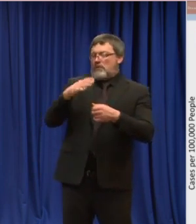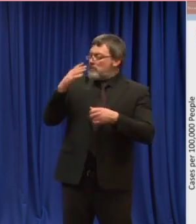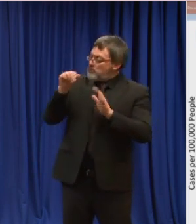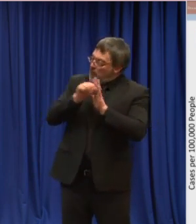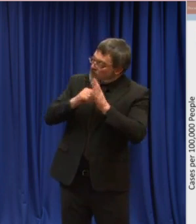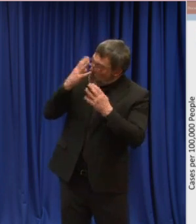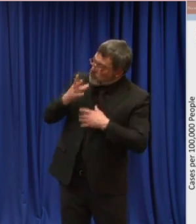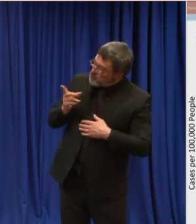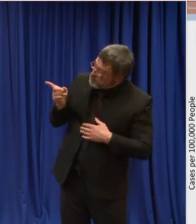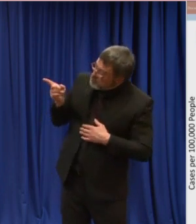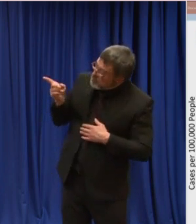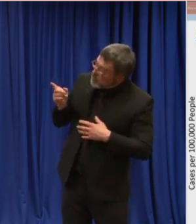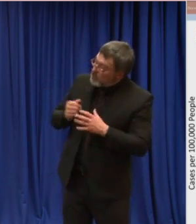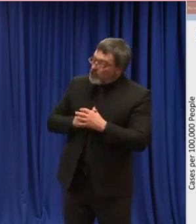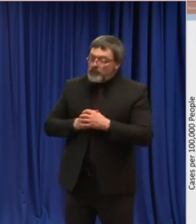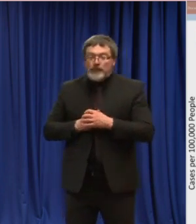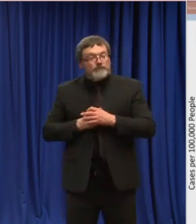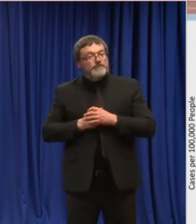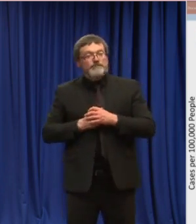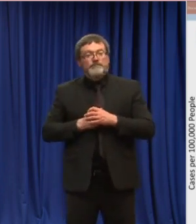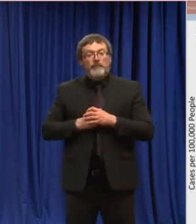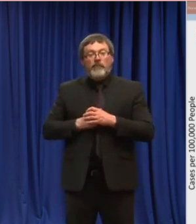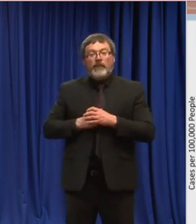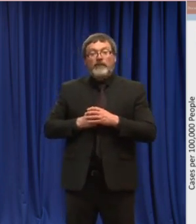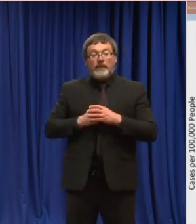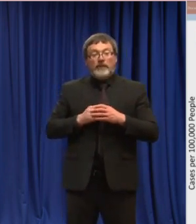THIS IS A GRAPH LOOKING ON THE HORIZONTAL AXIS.